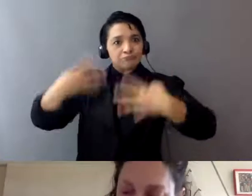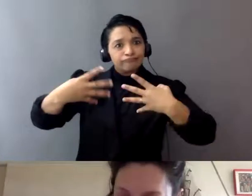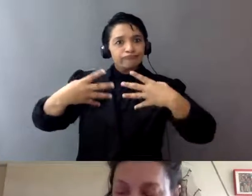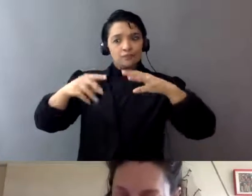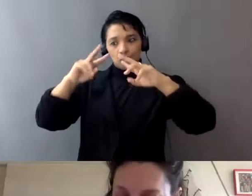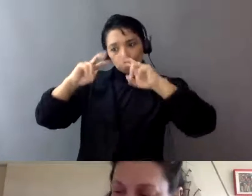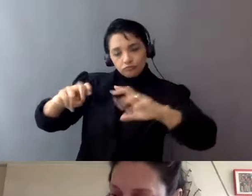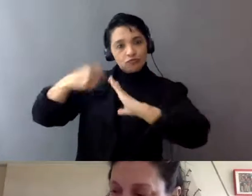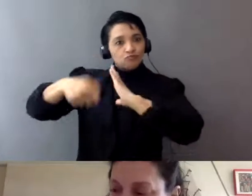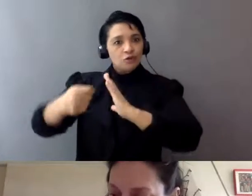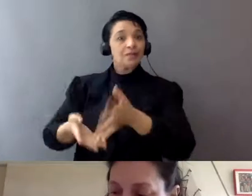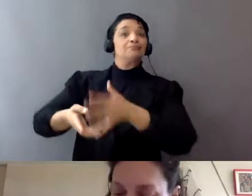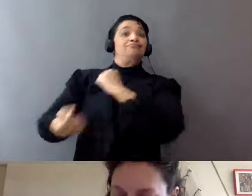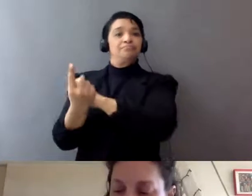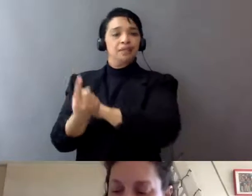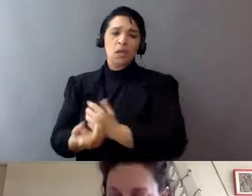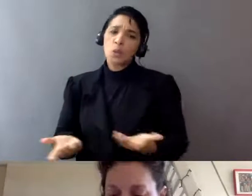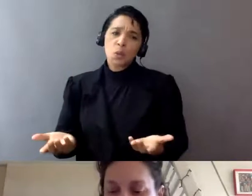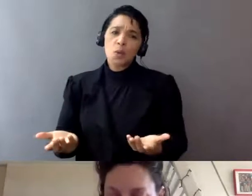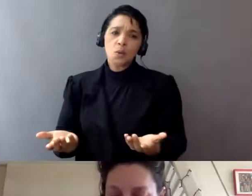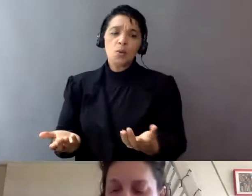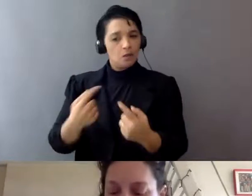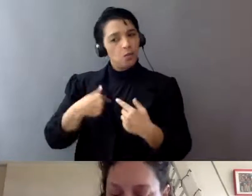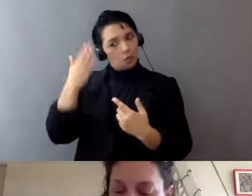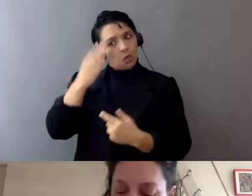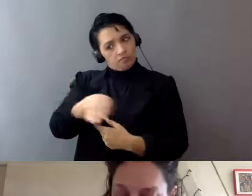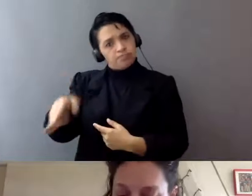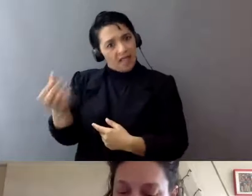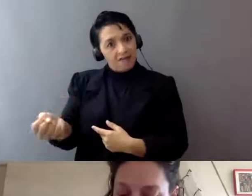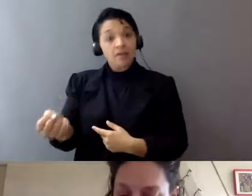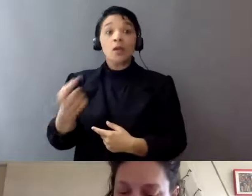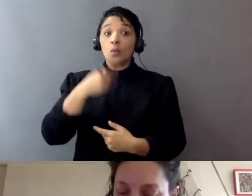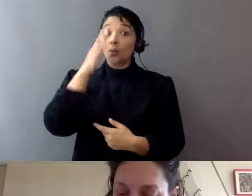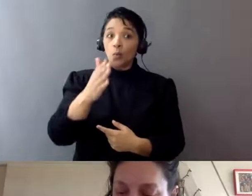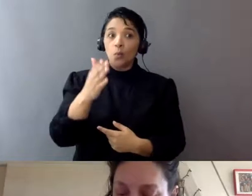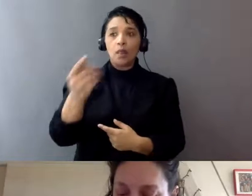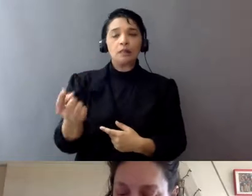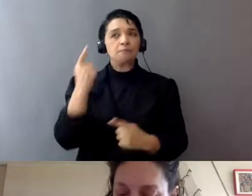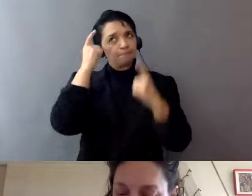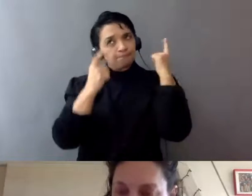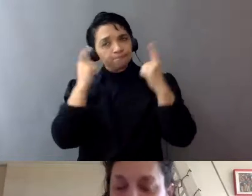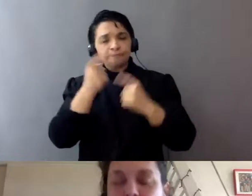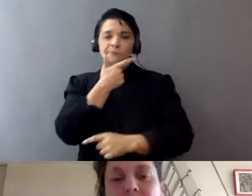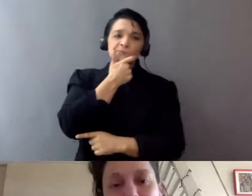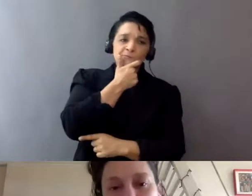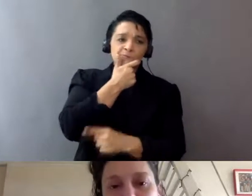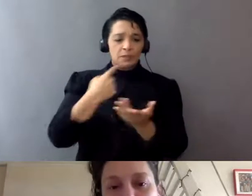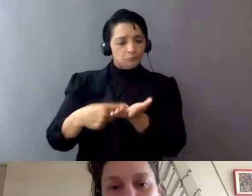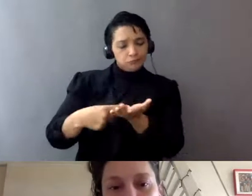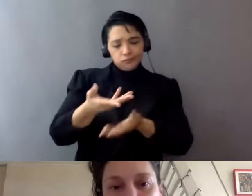the recommendation is well taken. We can think about it and come back with some concrete way forward.